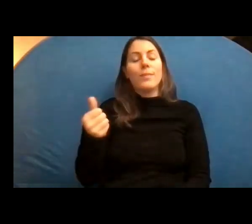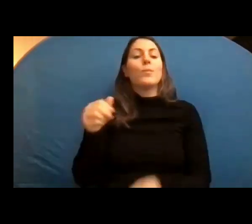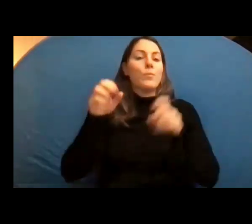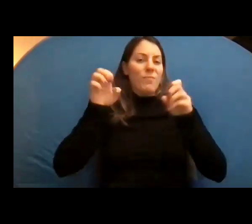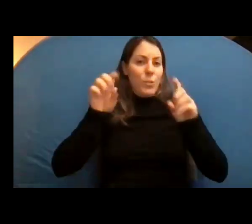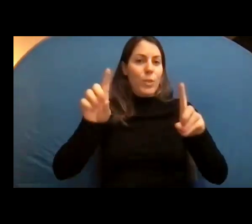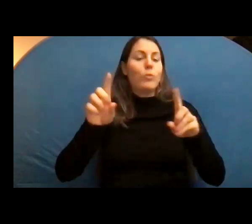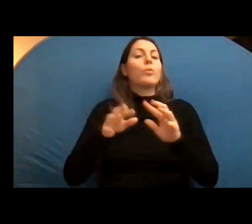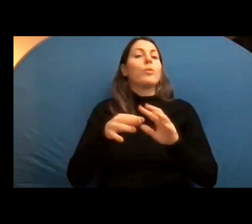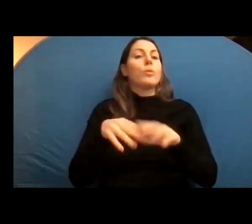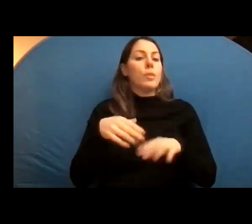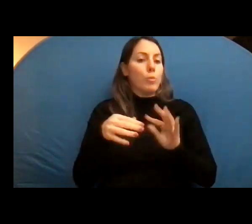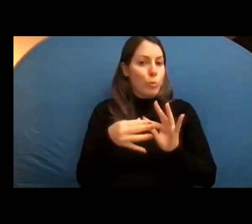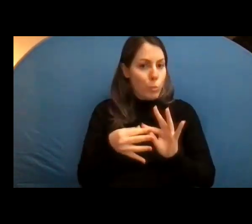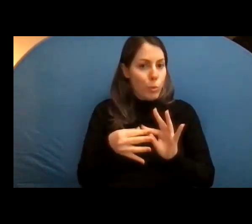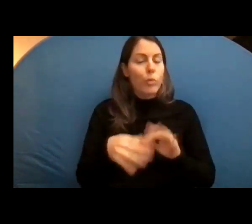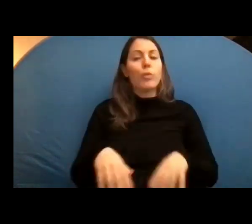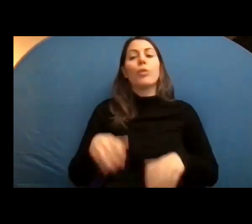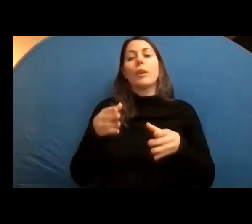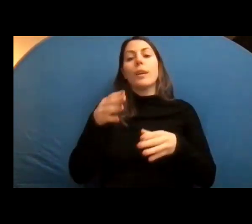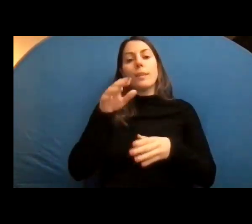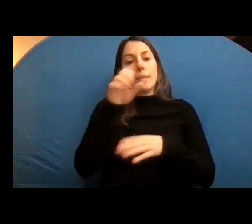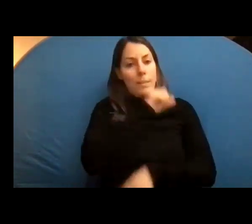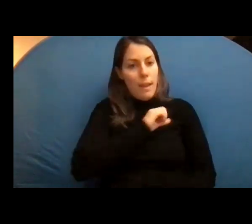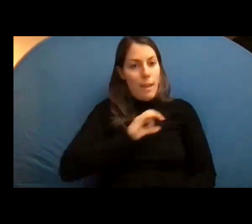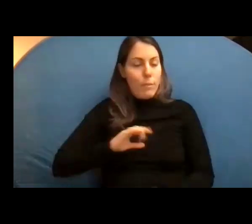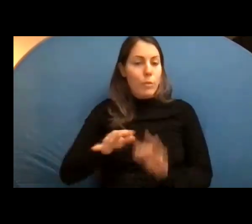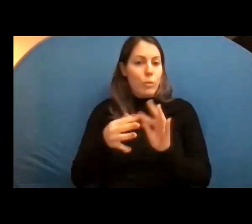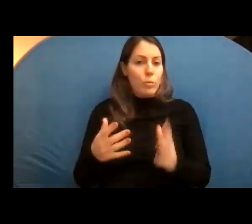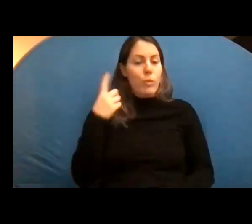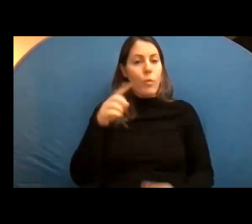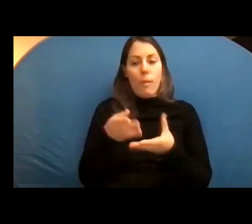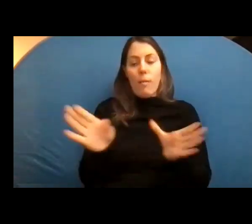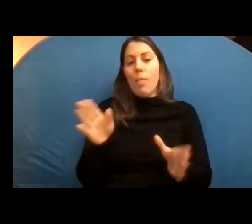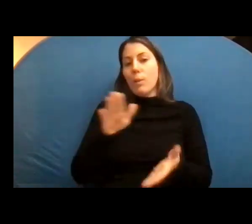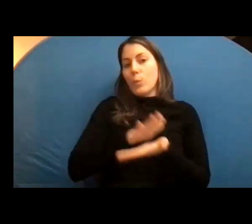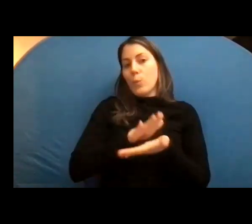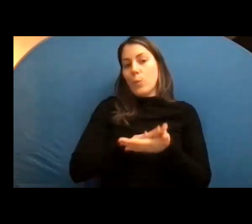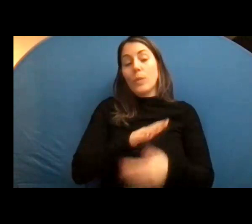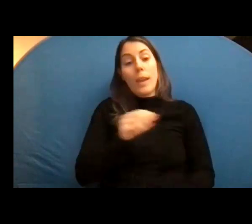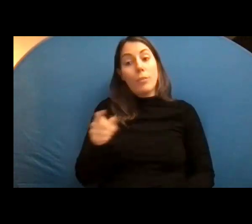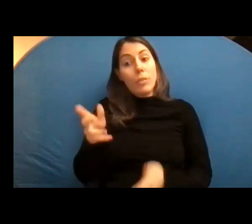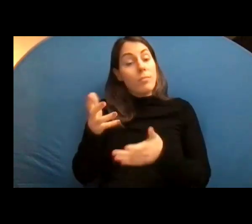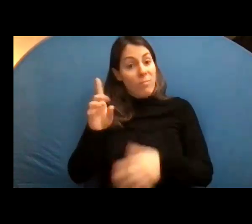Prior to join VDDHH, she was an educational and staff interpreter for a public school